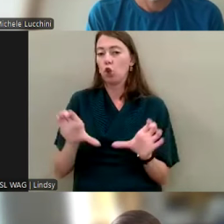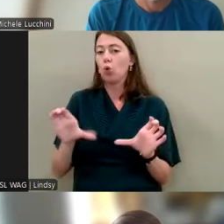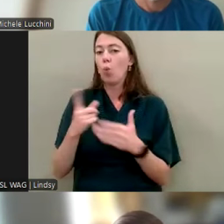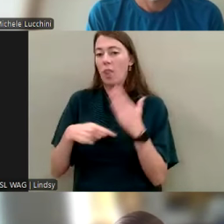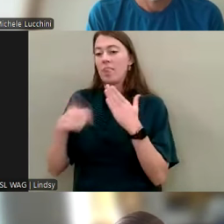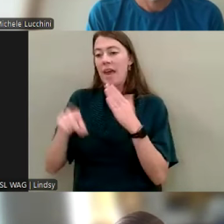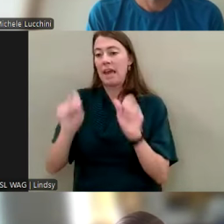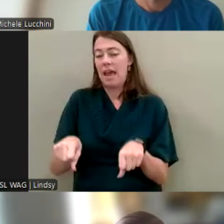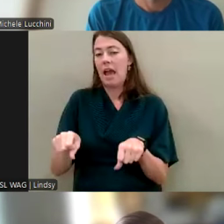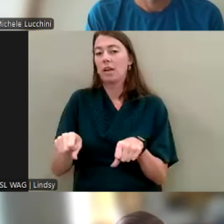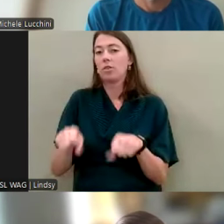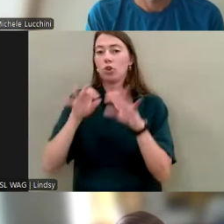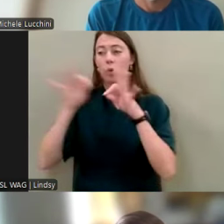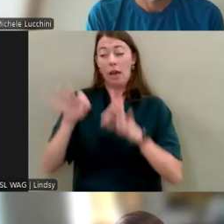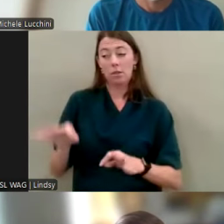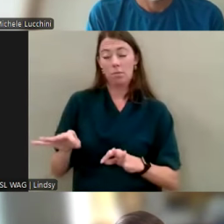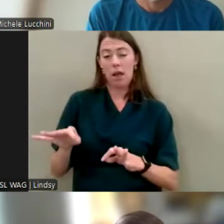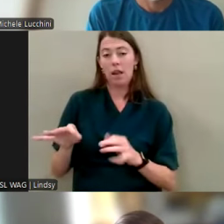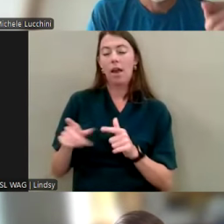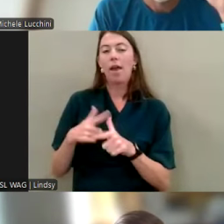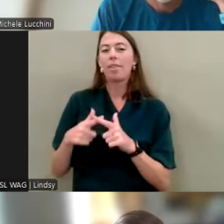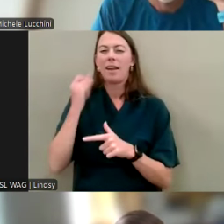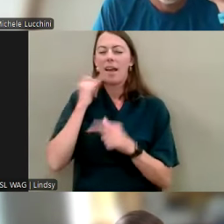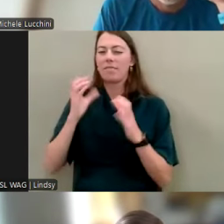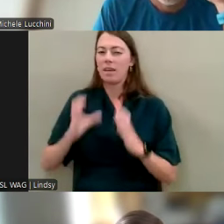and that if the client for some reason is pushing you in a direction where it's not,